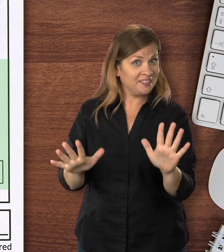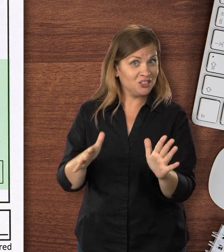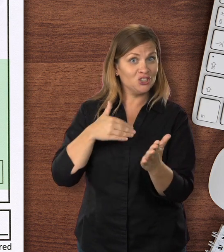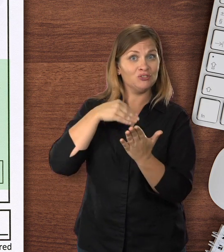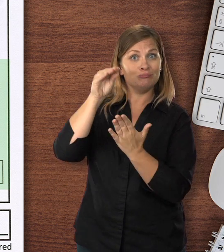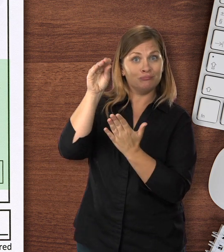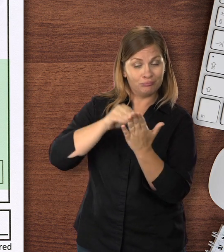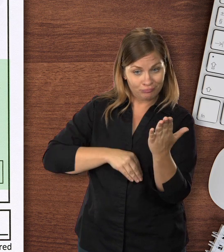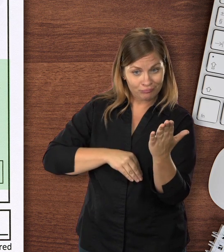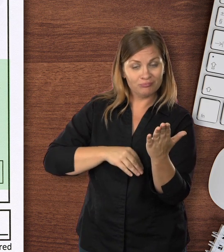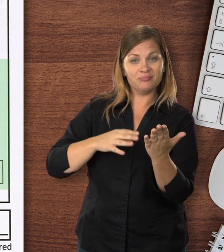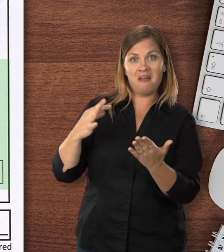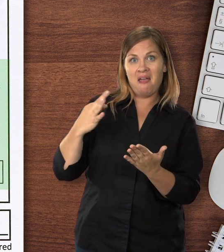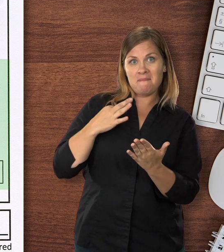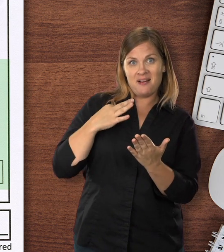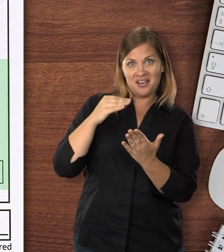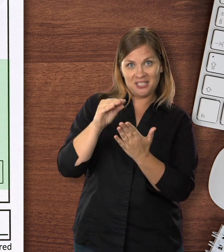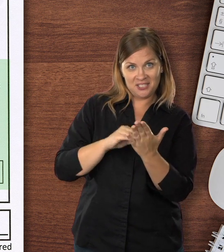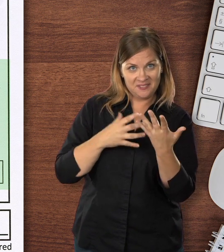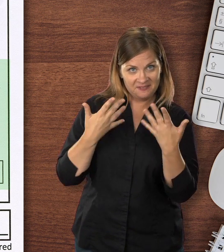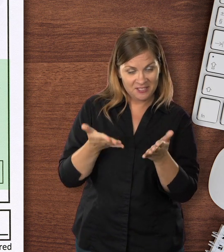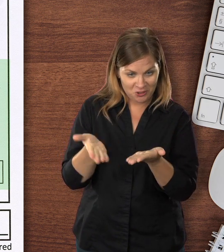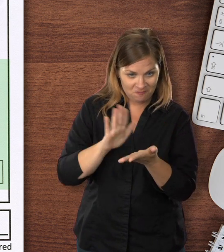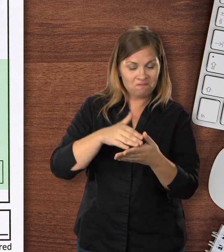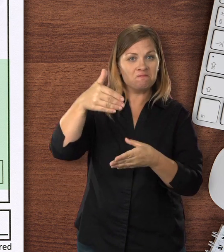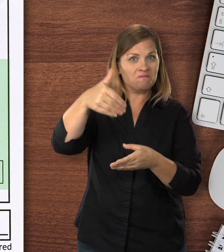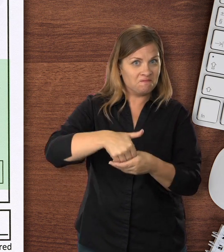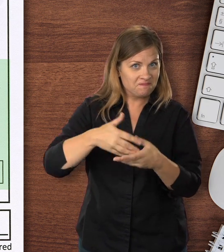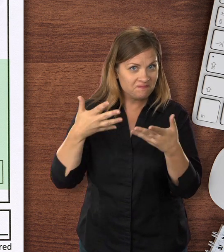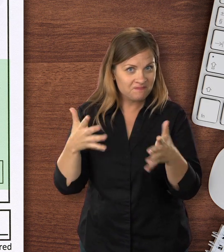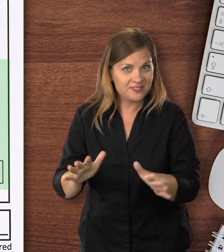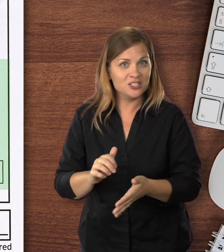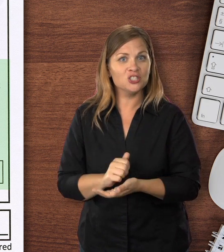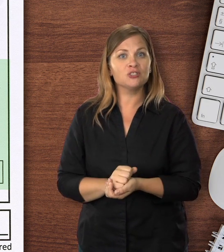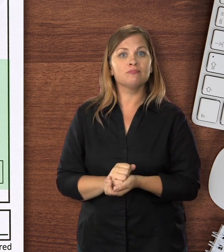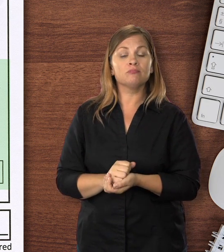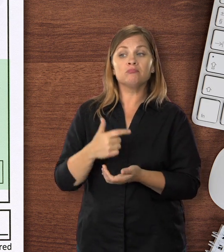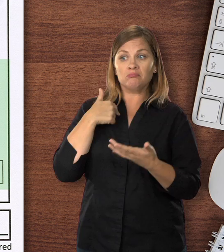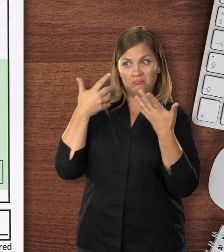and enclosing a voter registration application in this envelope;